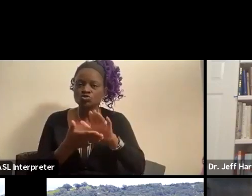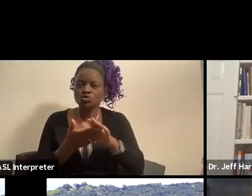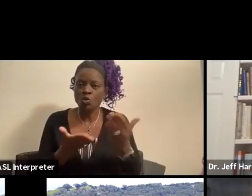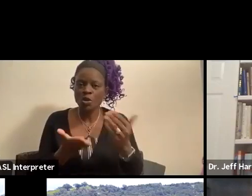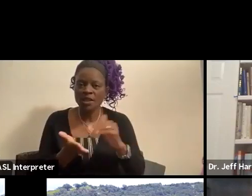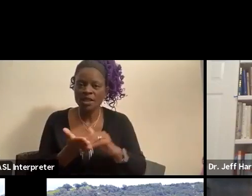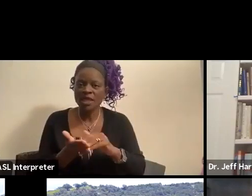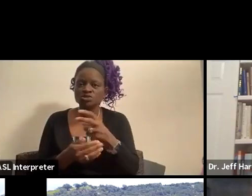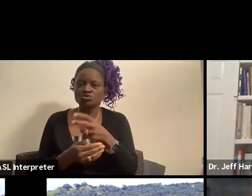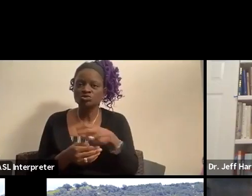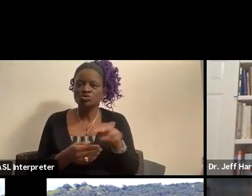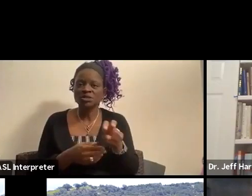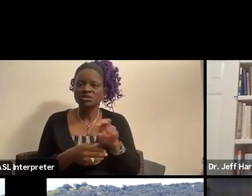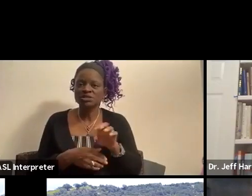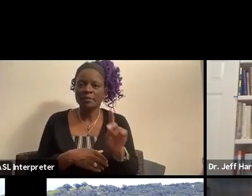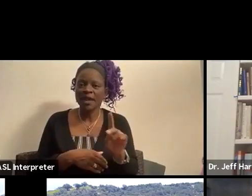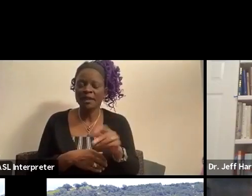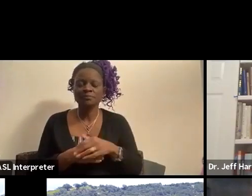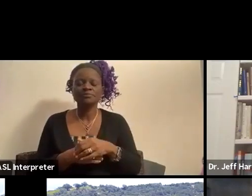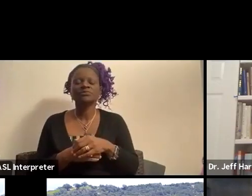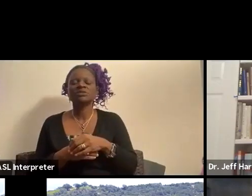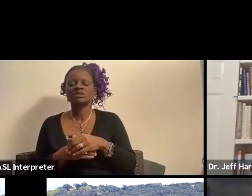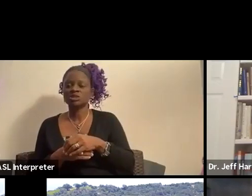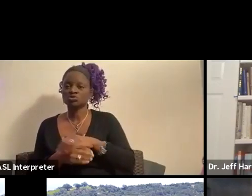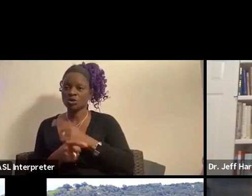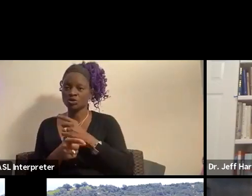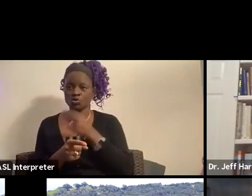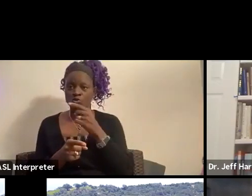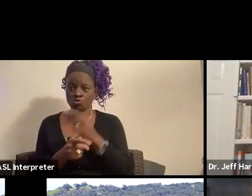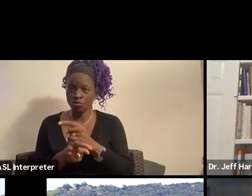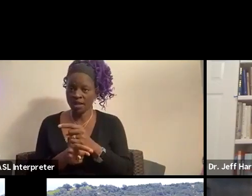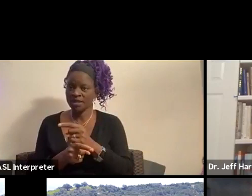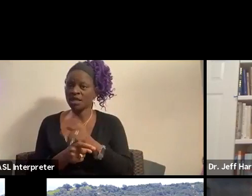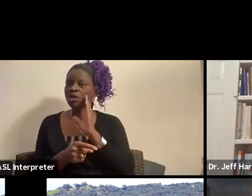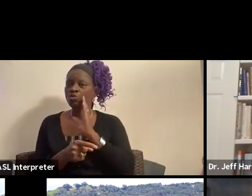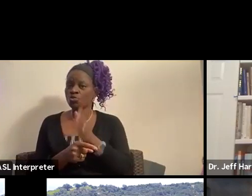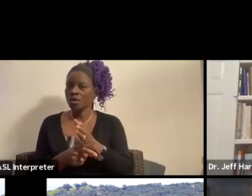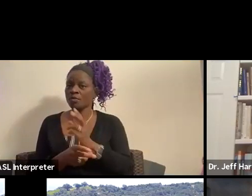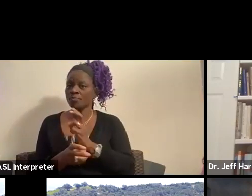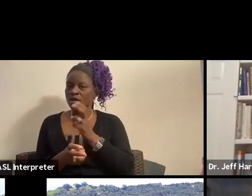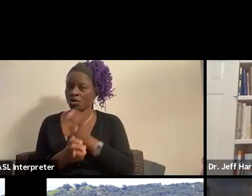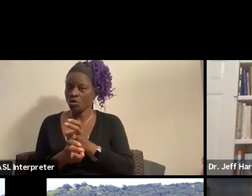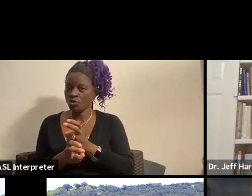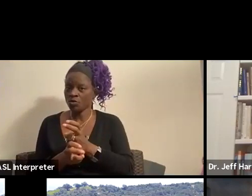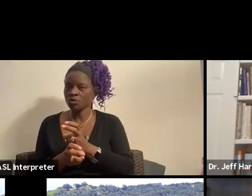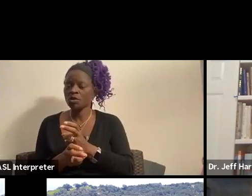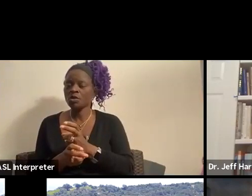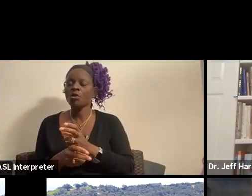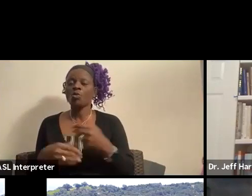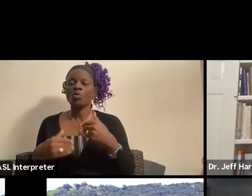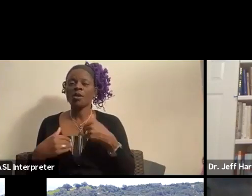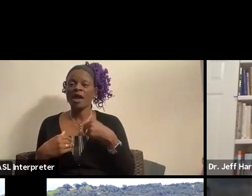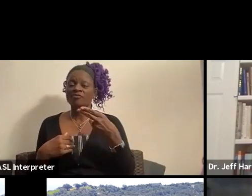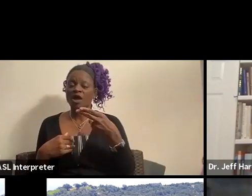And we are hosting a series of what we call convening. We convened our secondary schools together to deal with the issue.